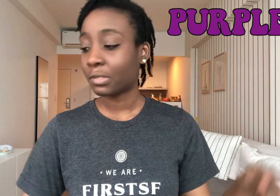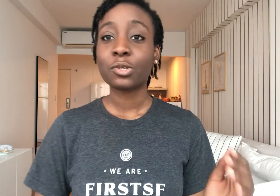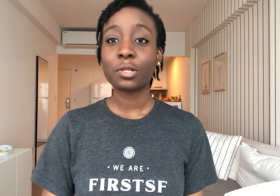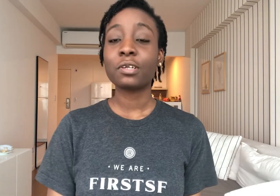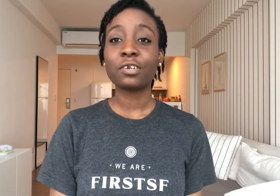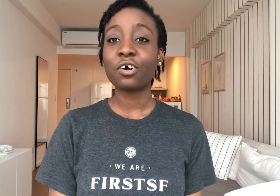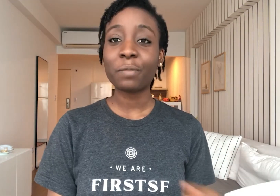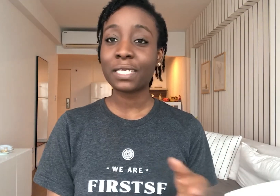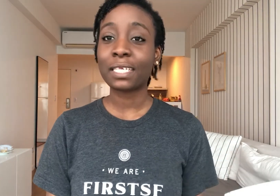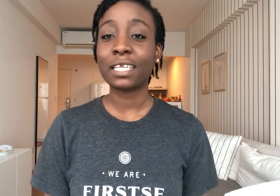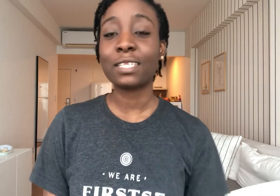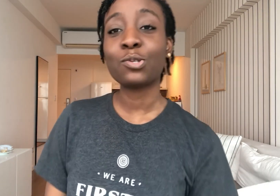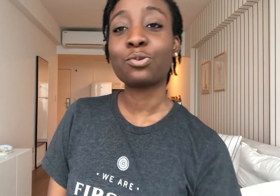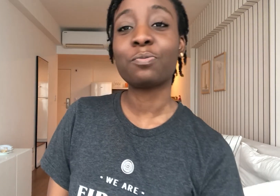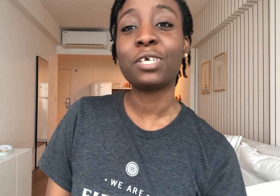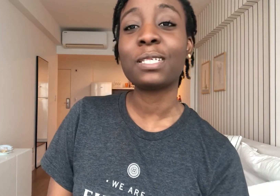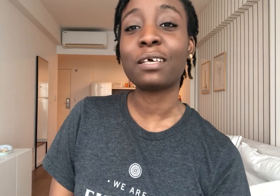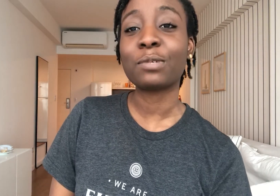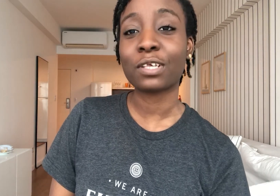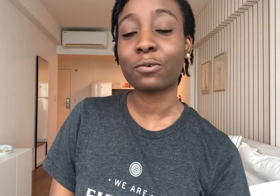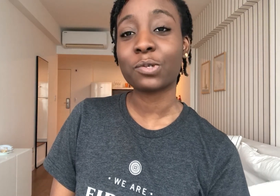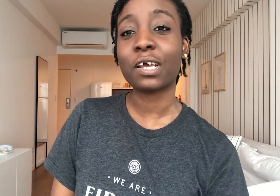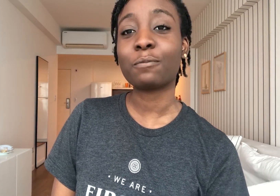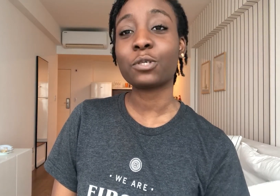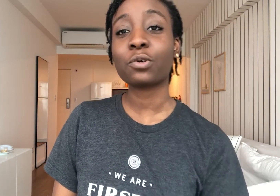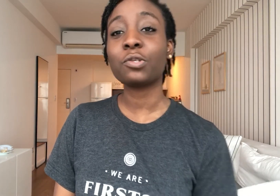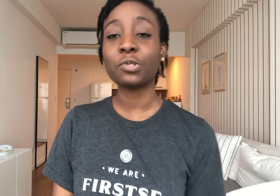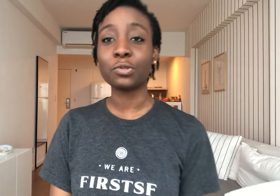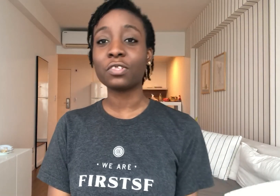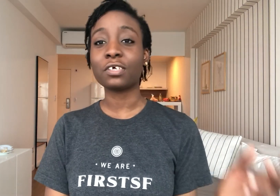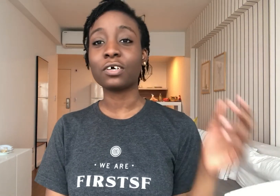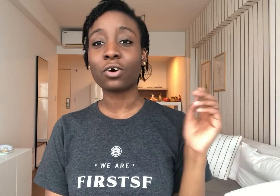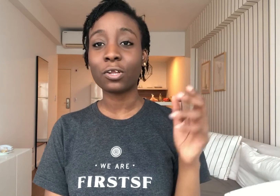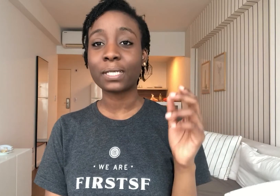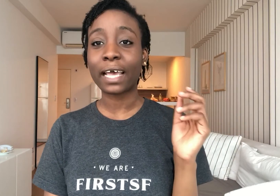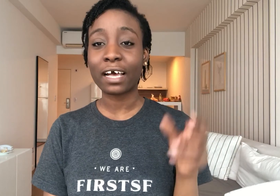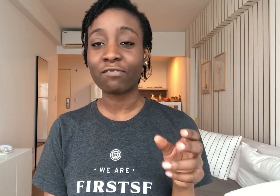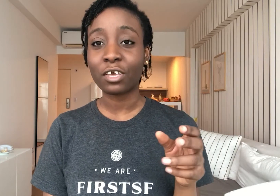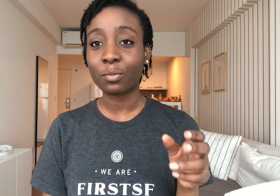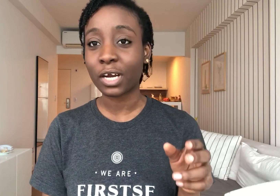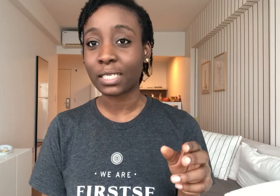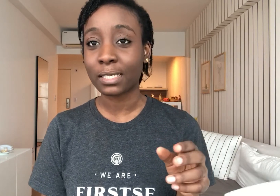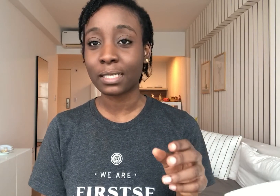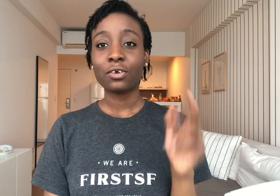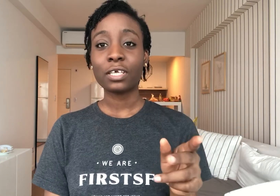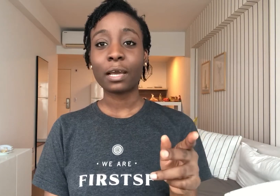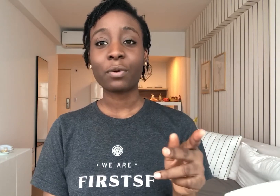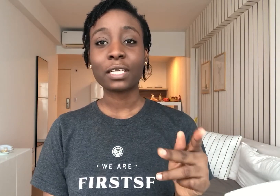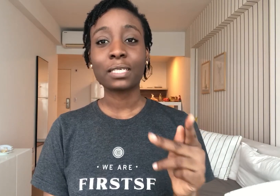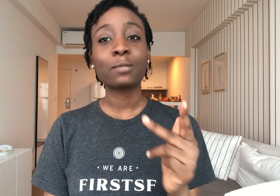So the numbers are starting to repeat themselves so now I'm just going to do the colors that I haven't yet practiced. I don't think I practiced